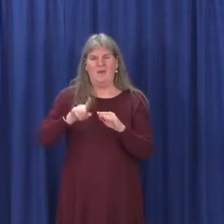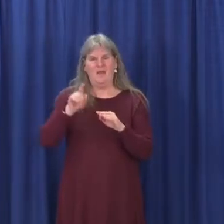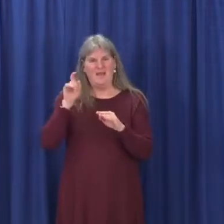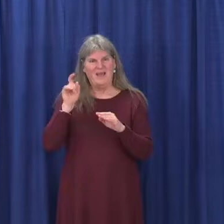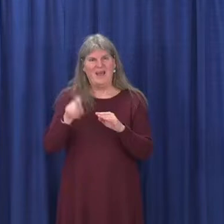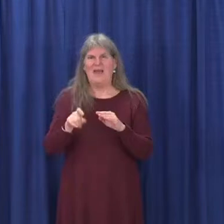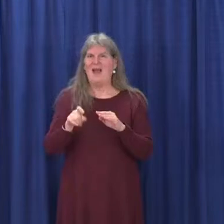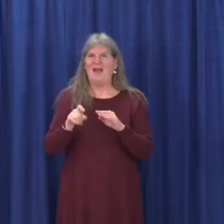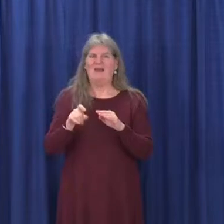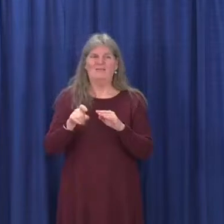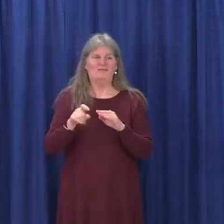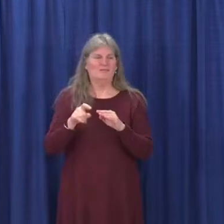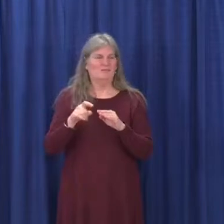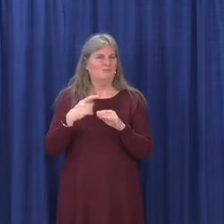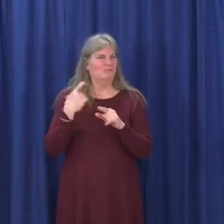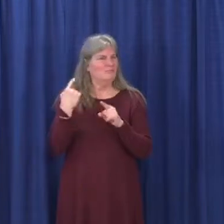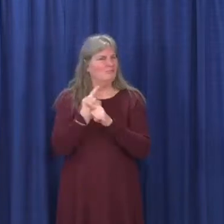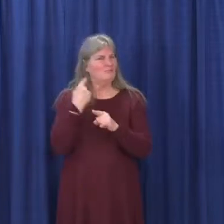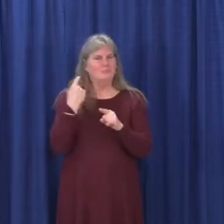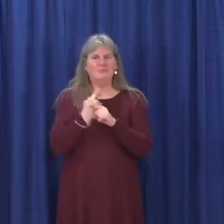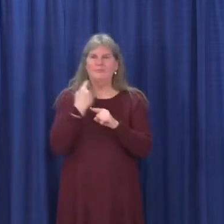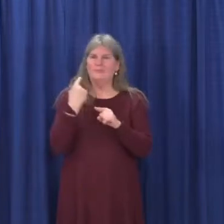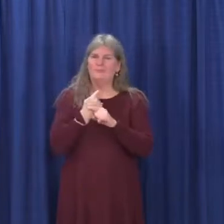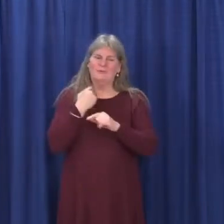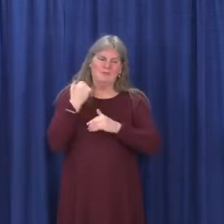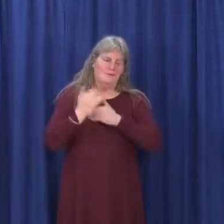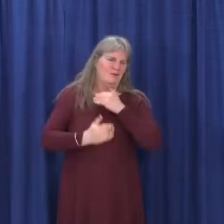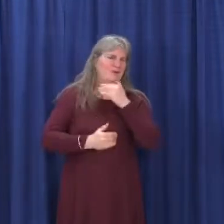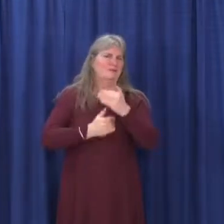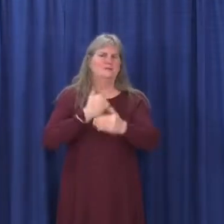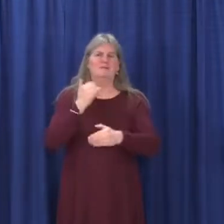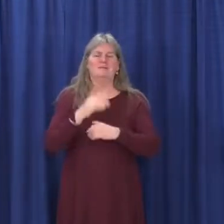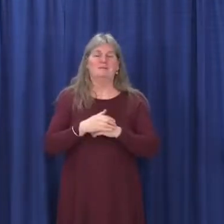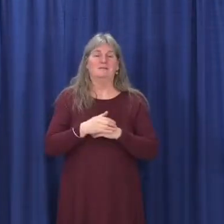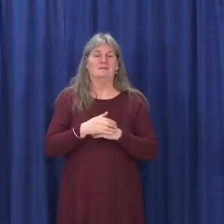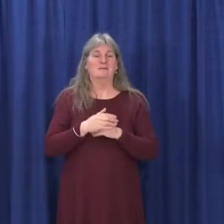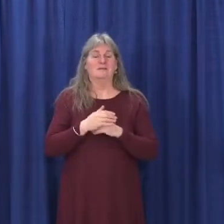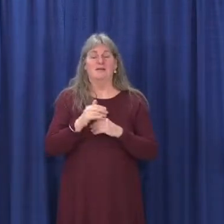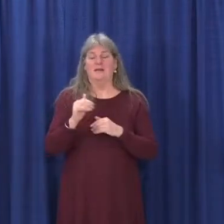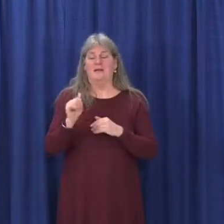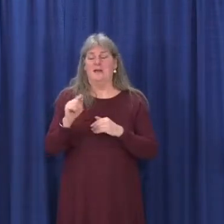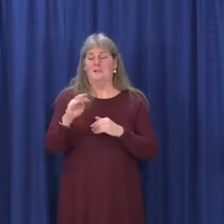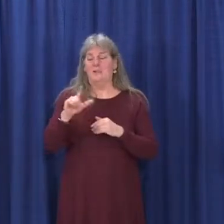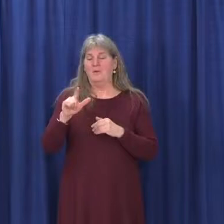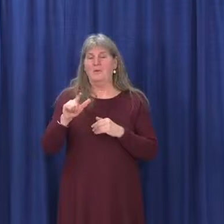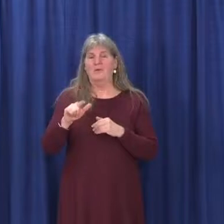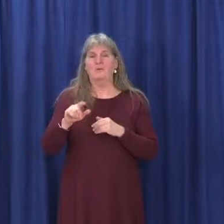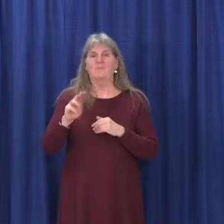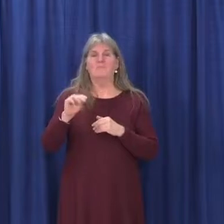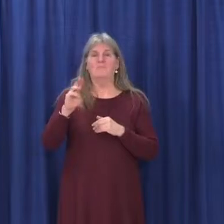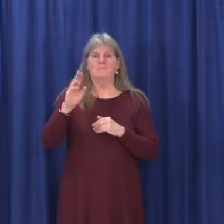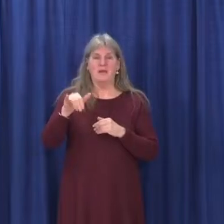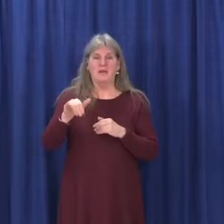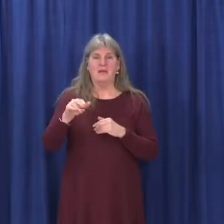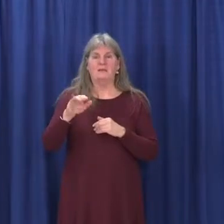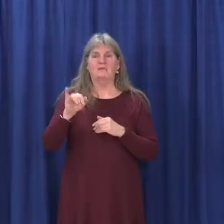right. Because as we get into April, May, and June, we're really counting on seeing those visitors return.